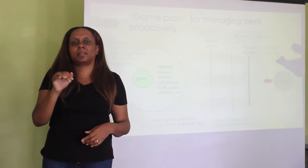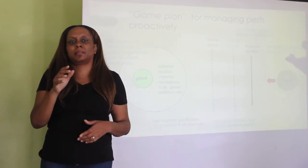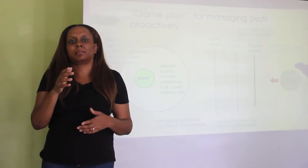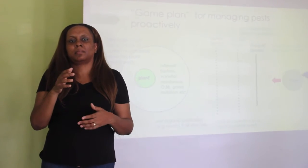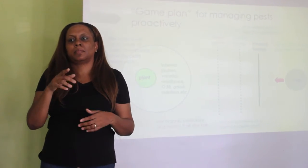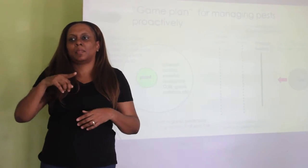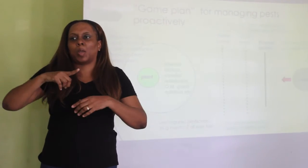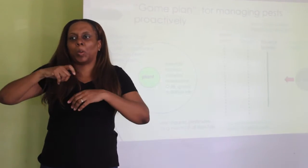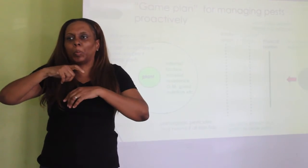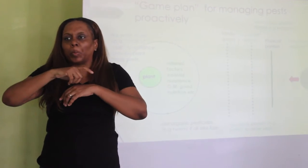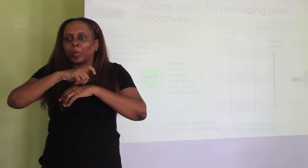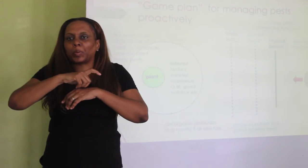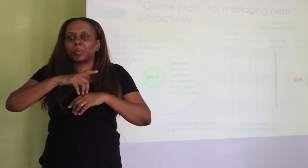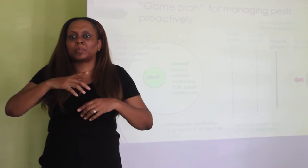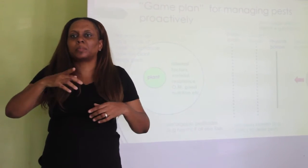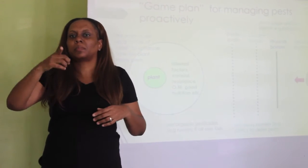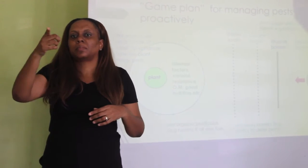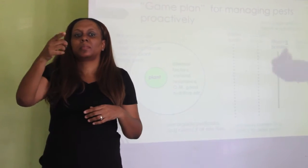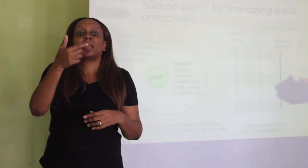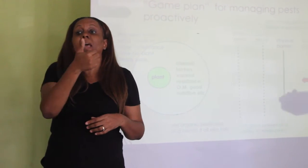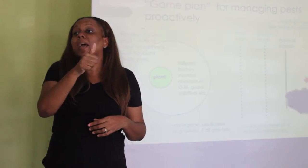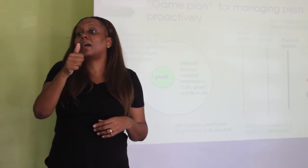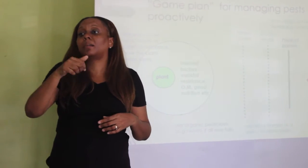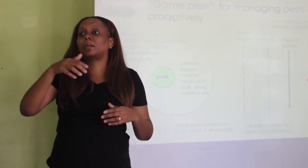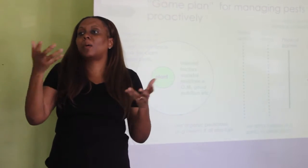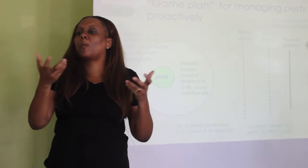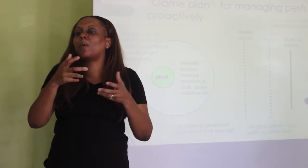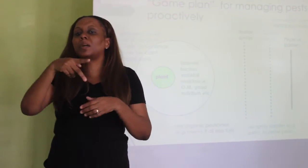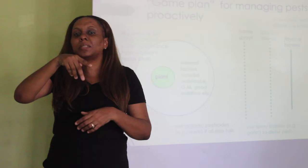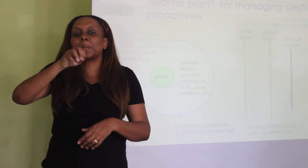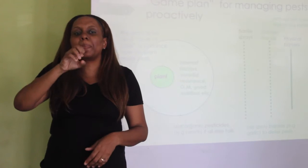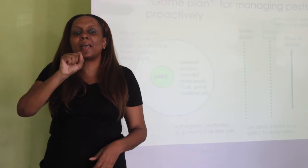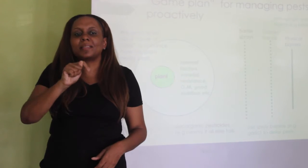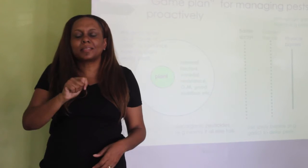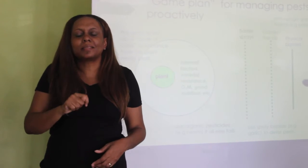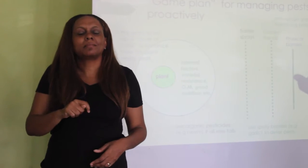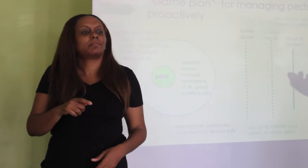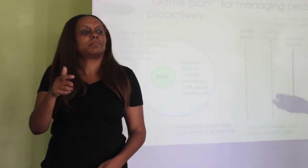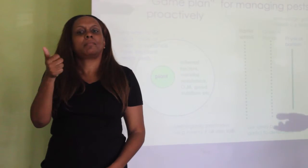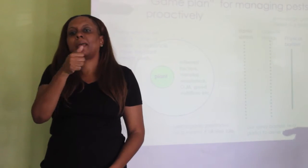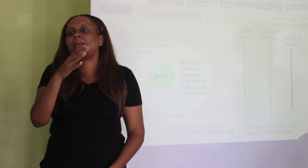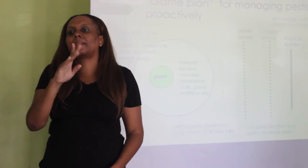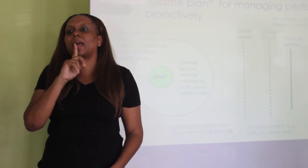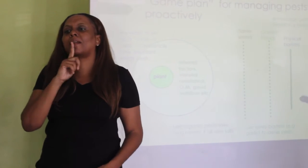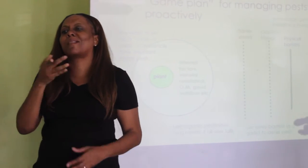thank you anything that annoys or disturb your normal activities at best